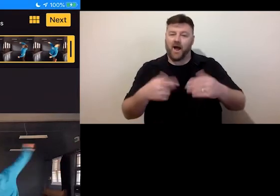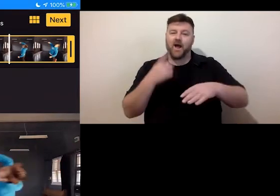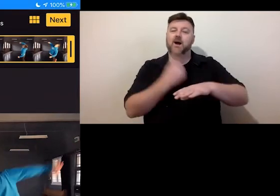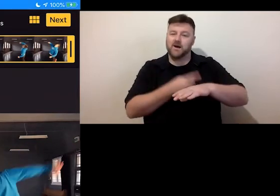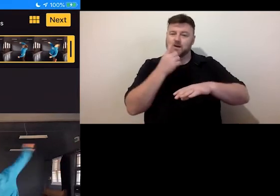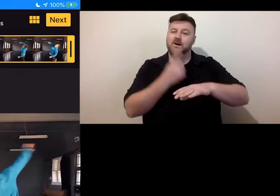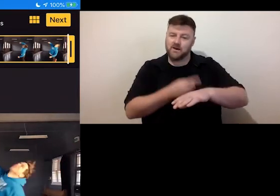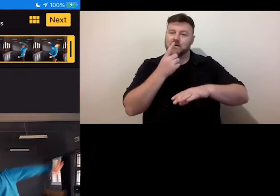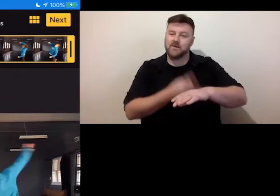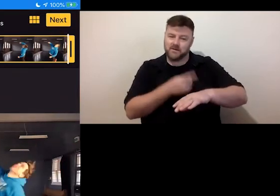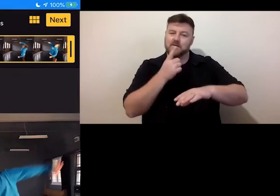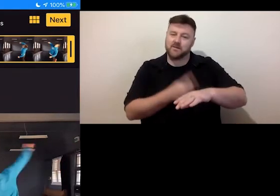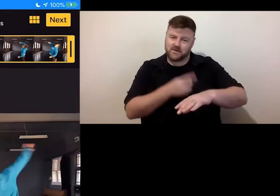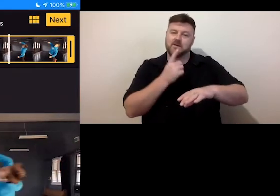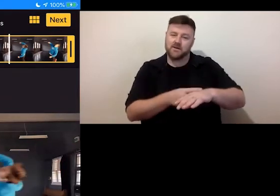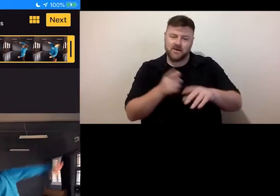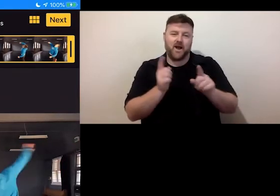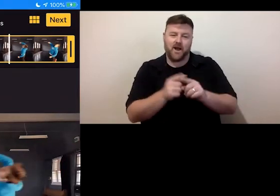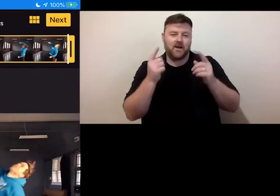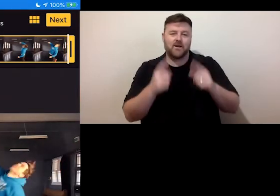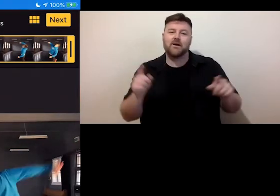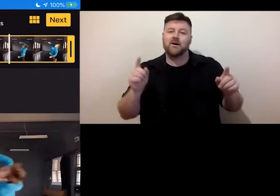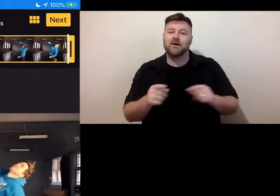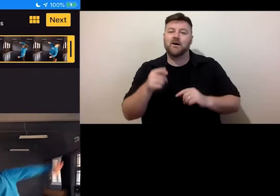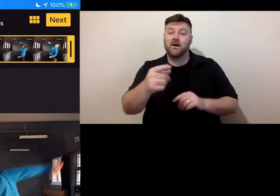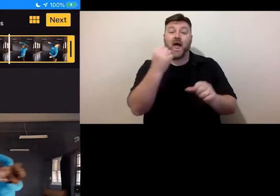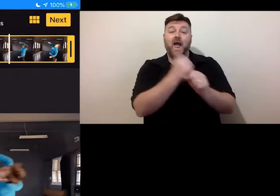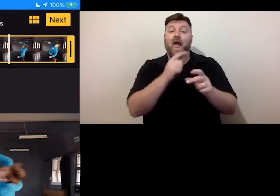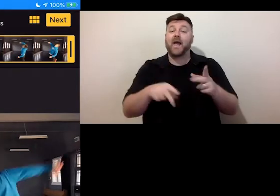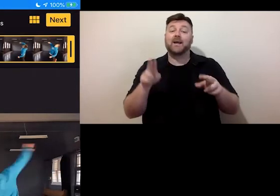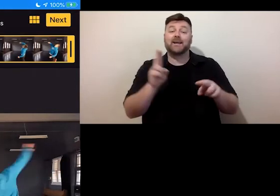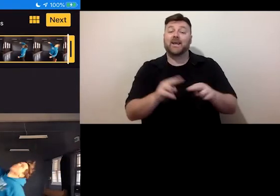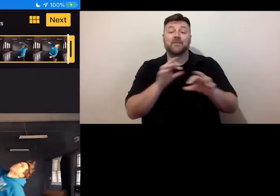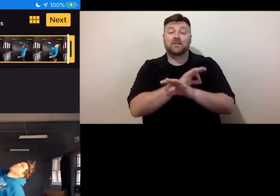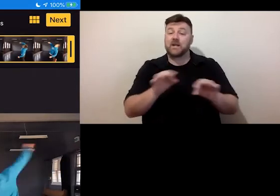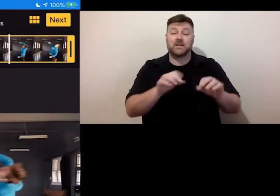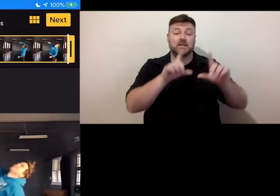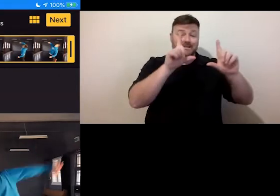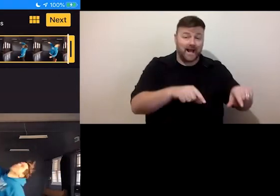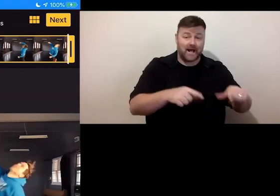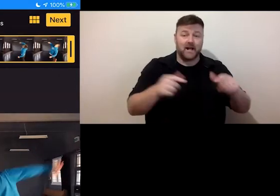That's the thing about GIFs - because it doesn't have a start or an end, you watch it for as long as you want. And because there is no